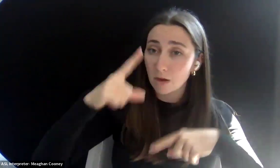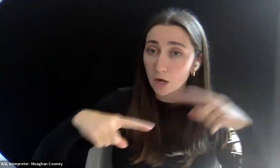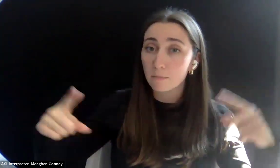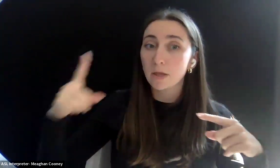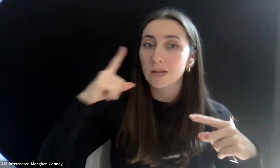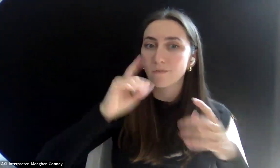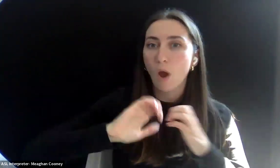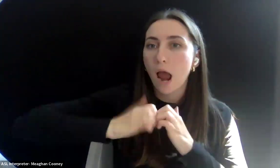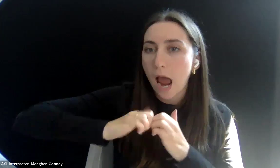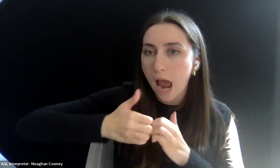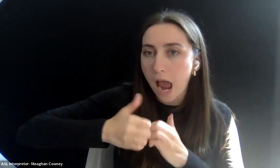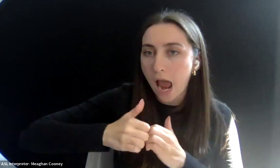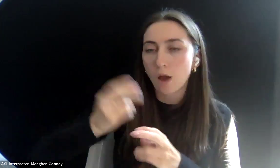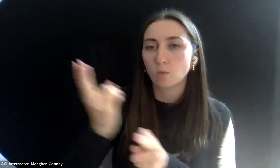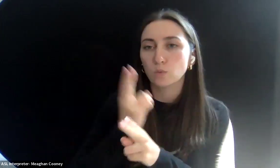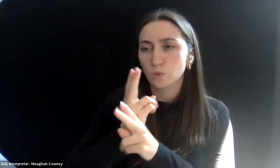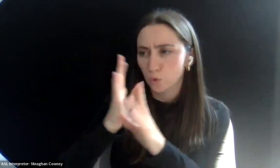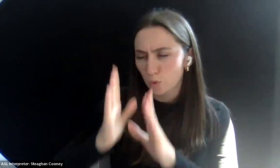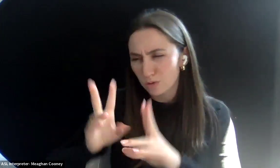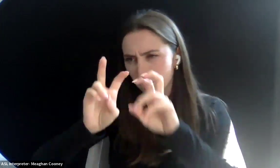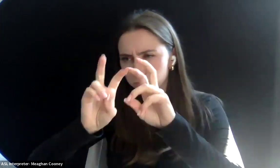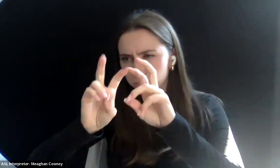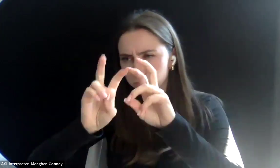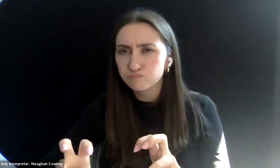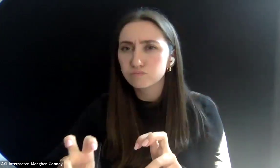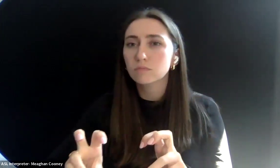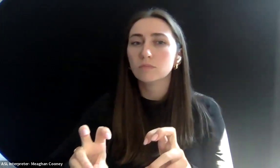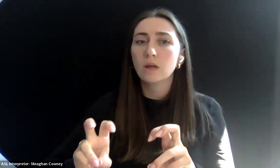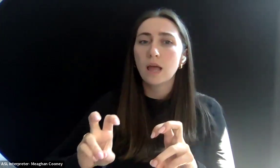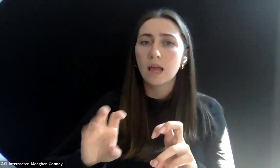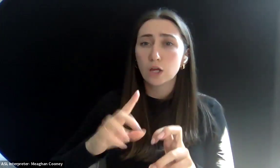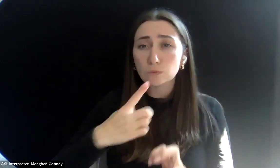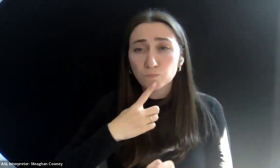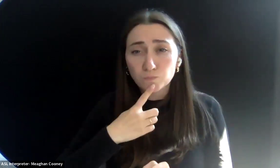user is assessing the criticality and the useful life of a project.